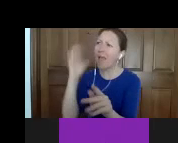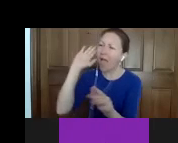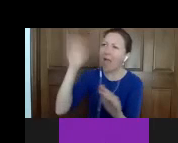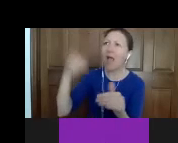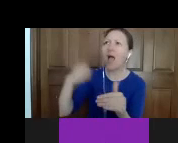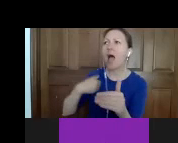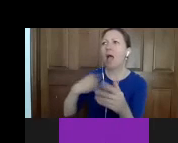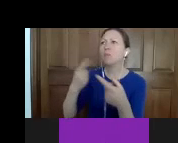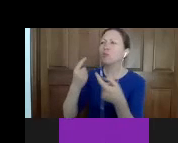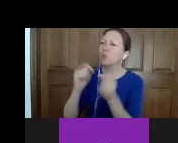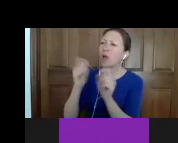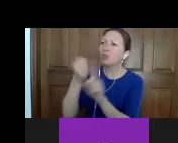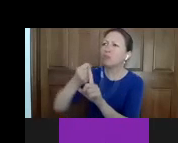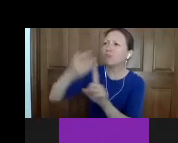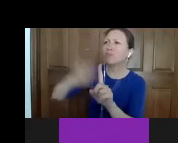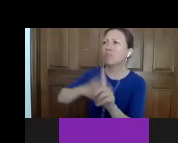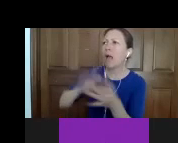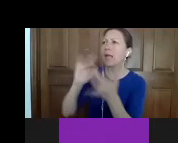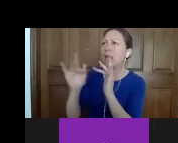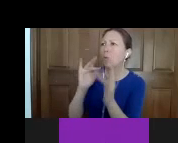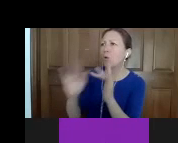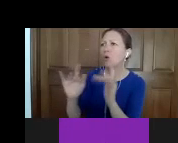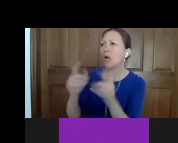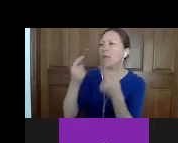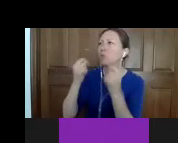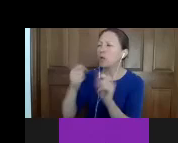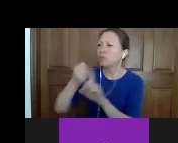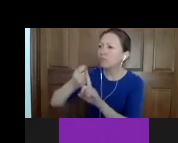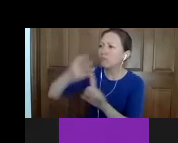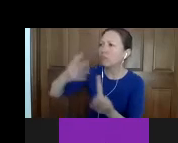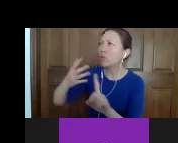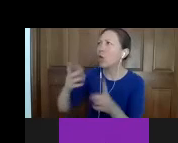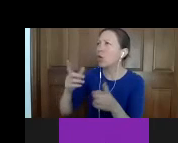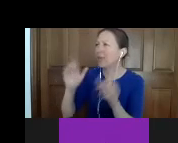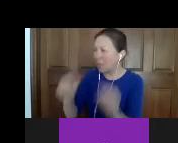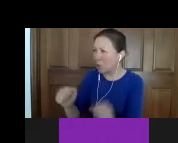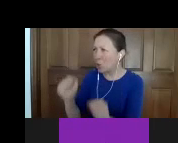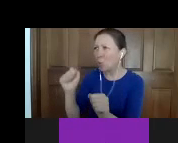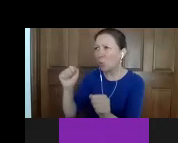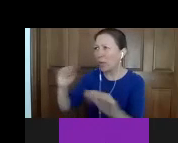I connect with it? Who should I talk to? See who they introduce you to. Get used to asking